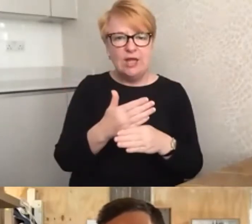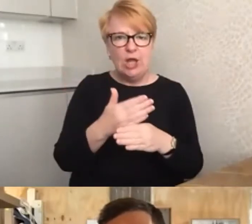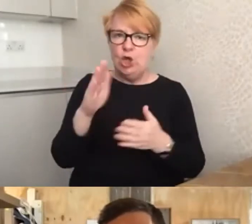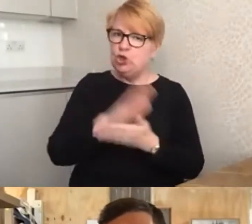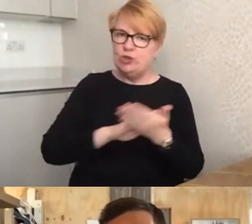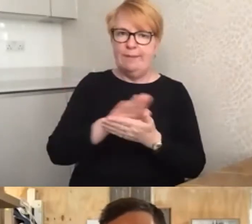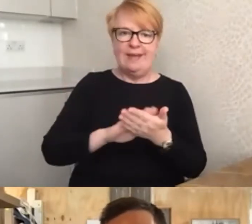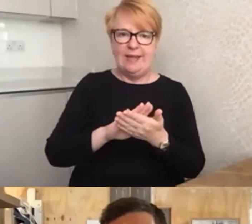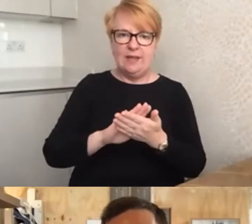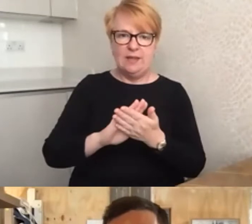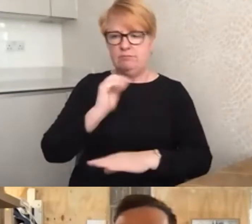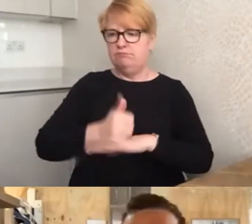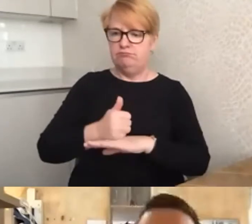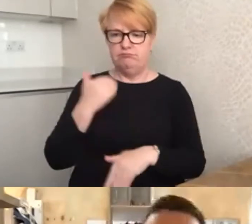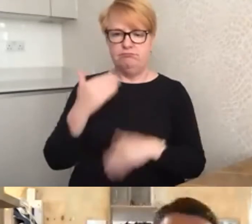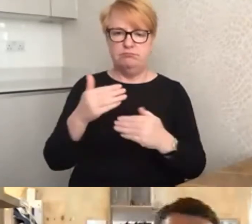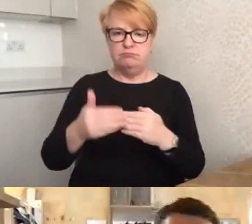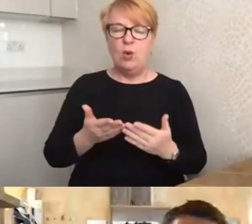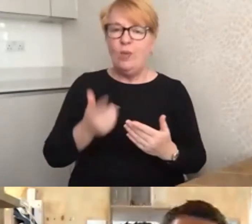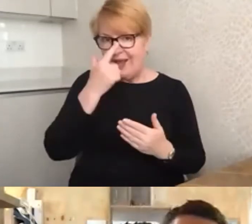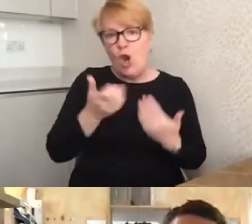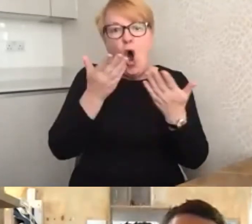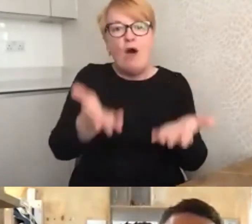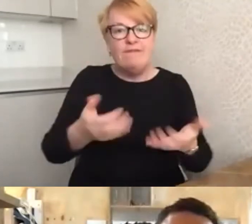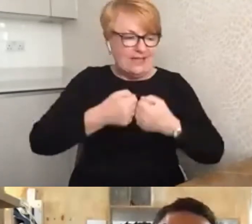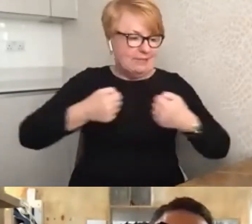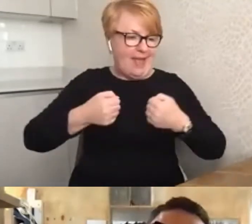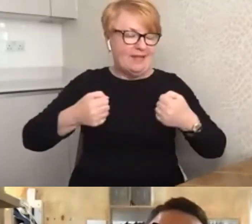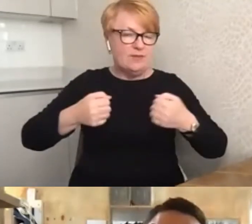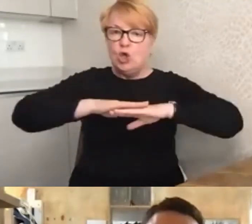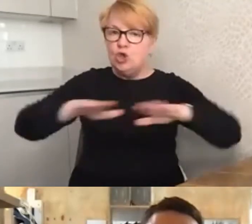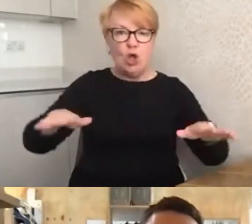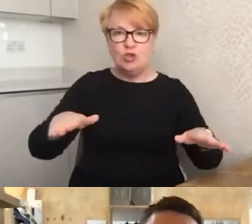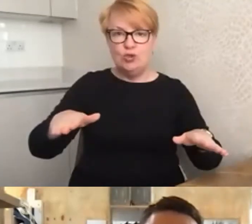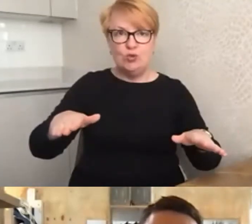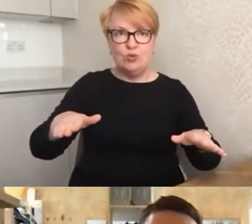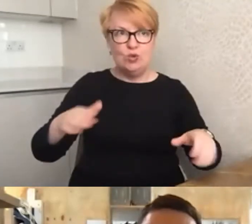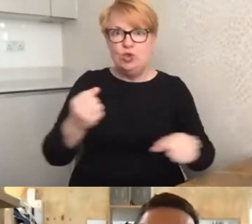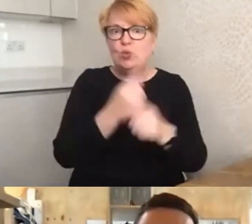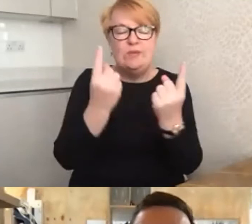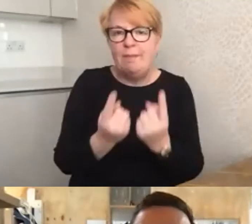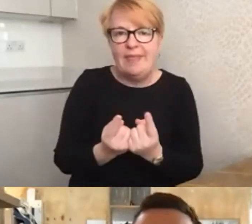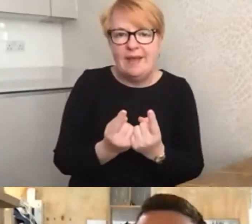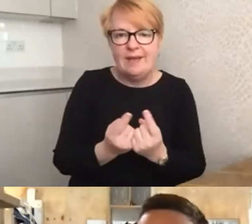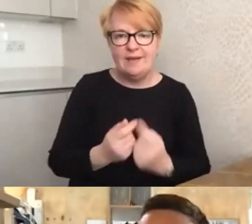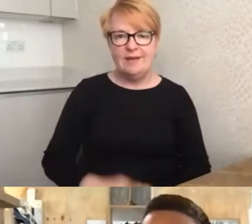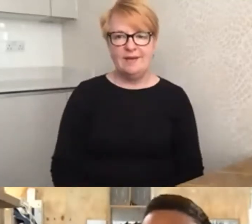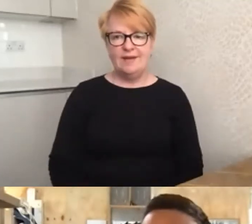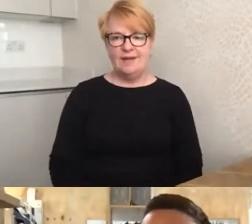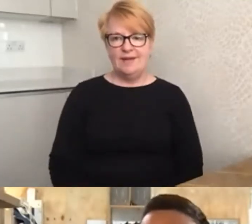and offers this space for people to, to not act. Do you see what I mean? >> MAT: Yeah,